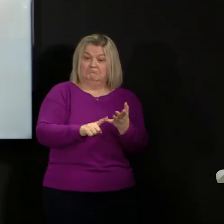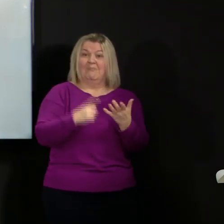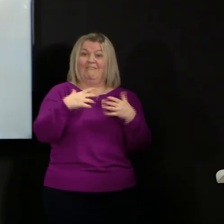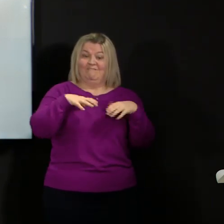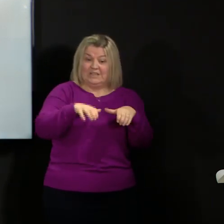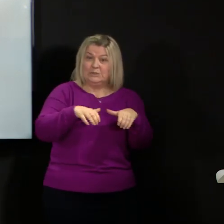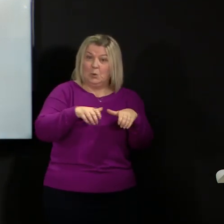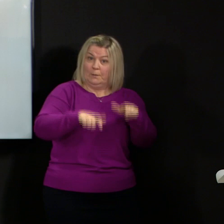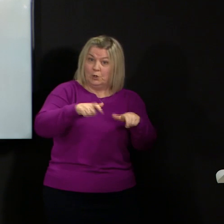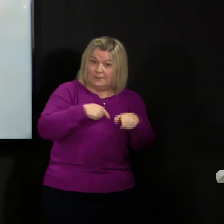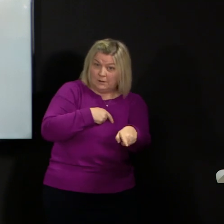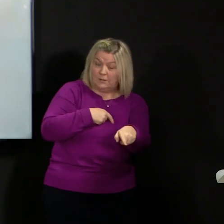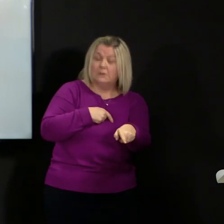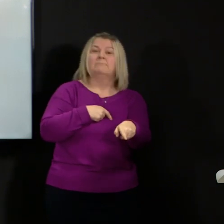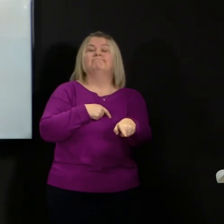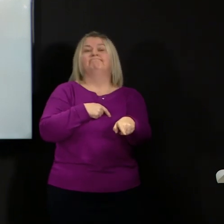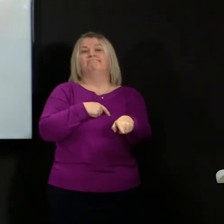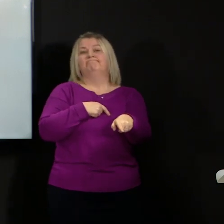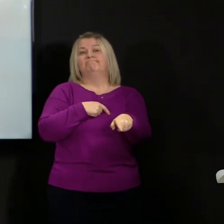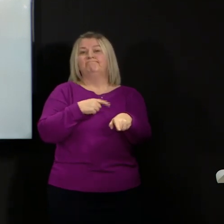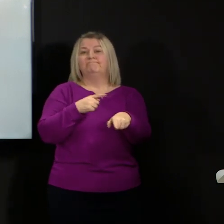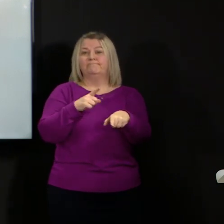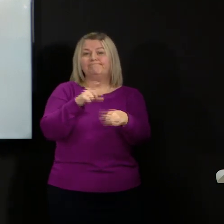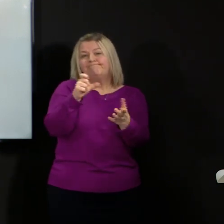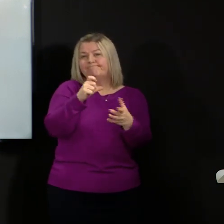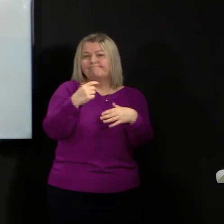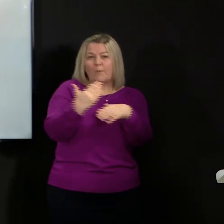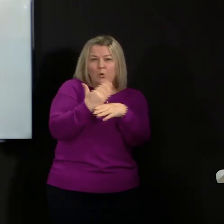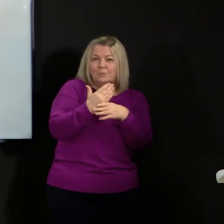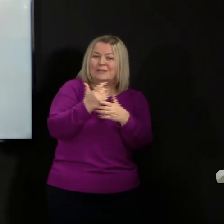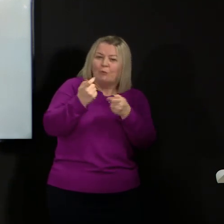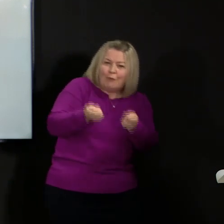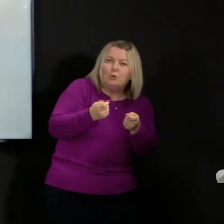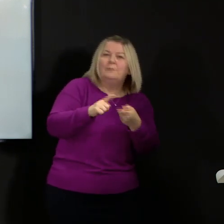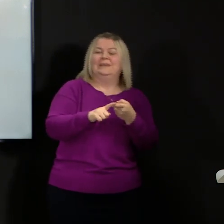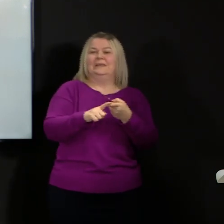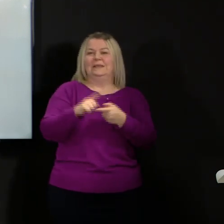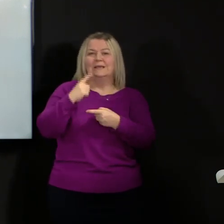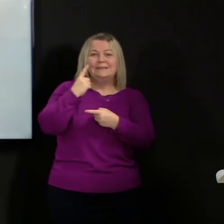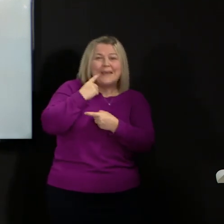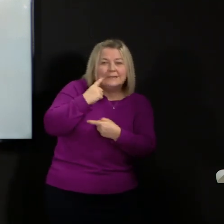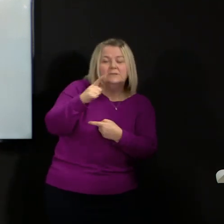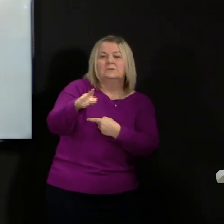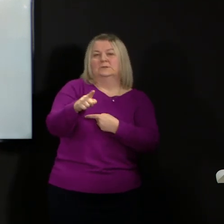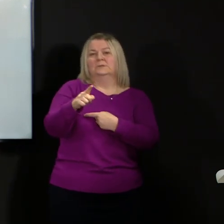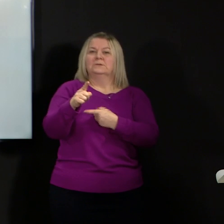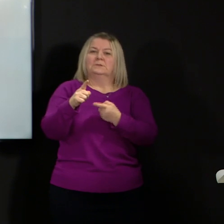biomedical students, occupational therapists, dentists, midwives, paramedics - a whole